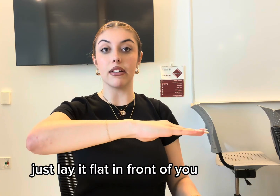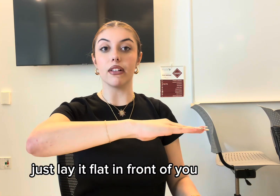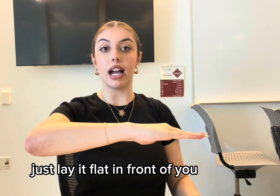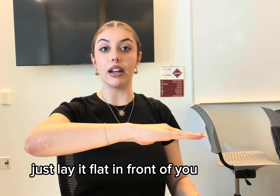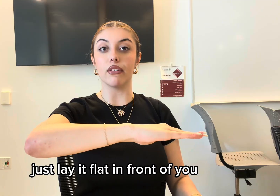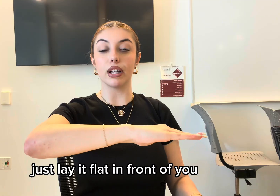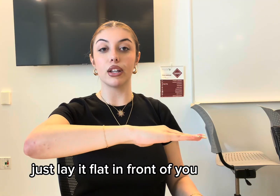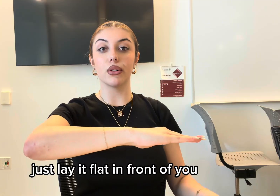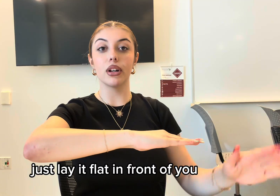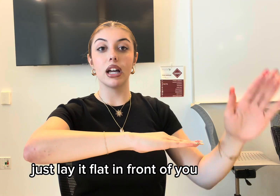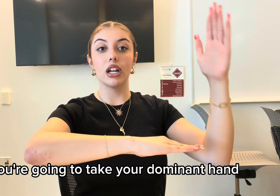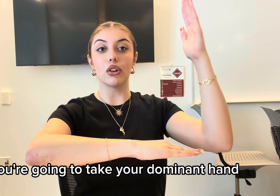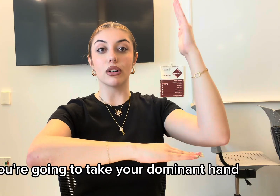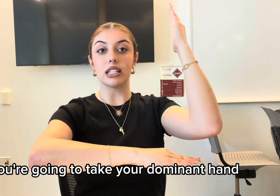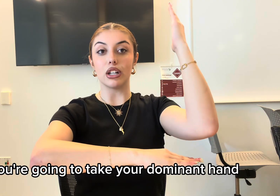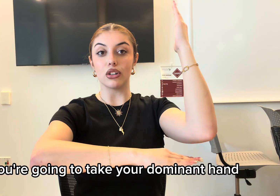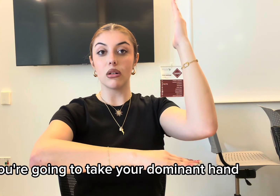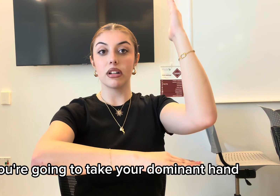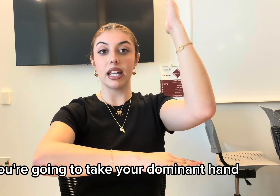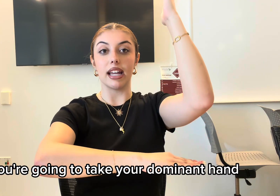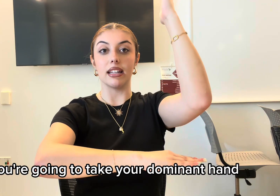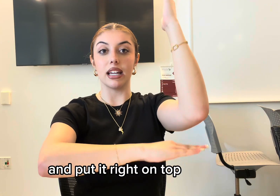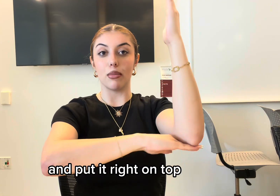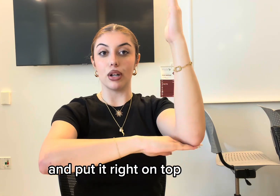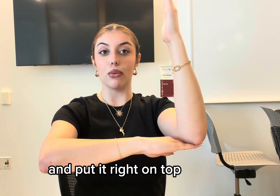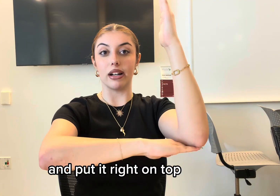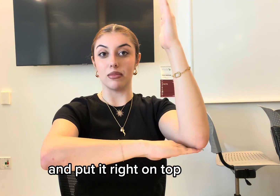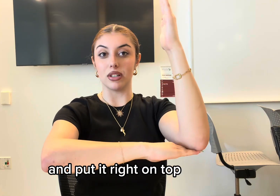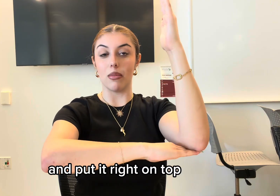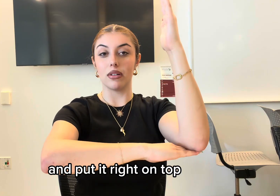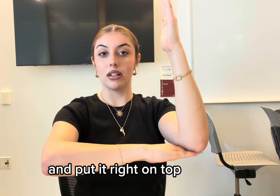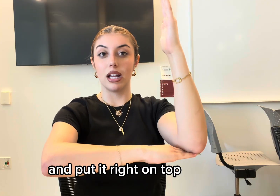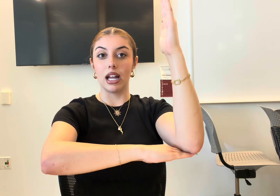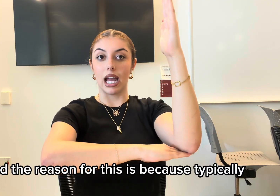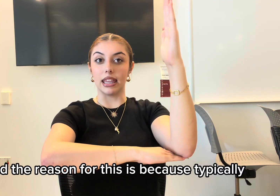lay it flat in front of you. You're going to take your dominant hand and put it right on top. And